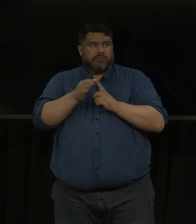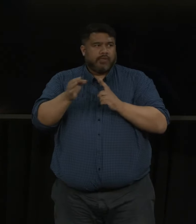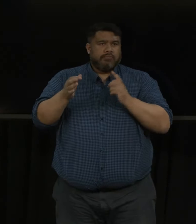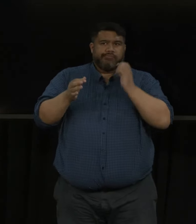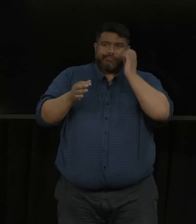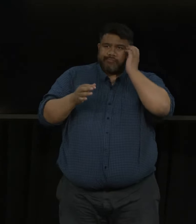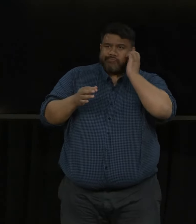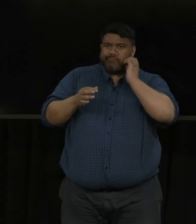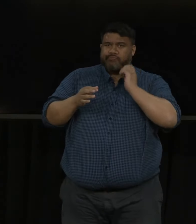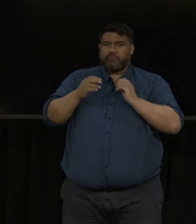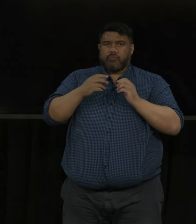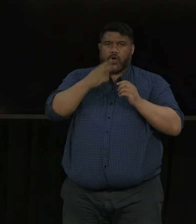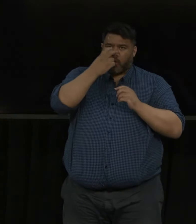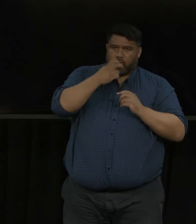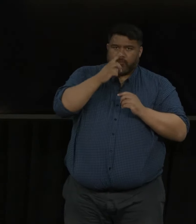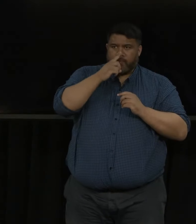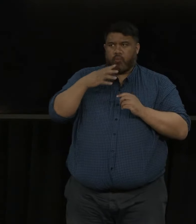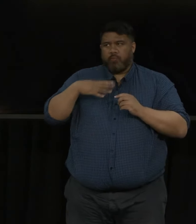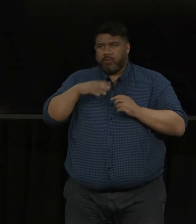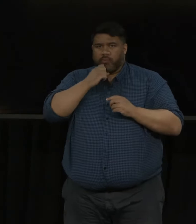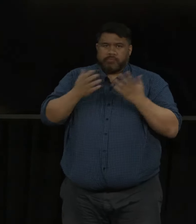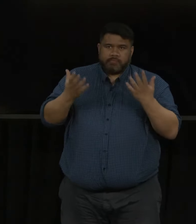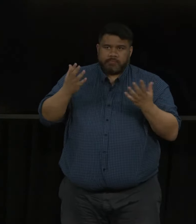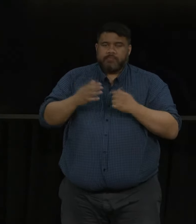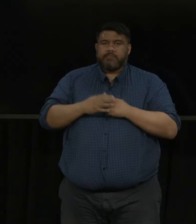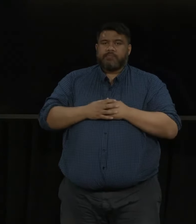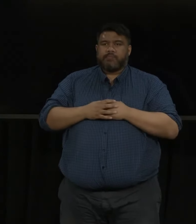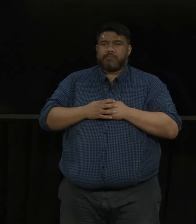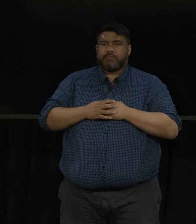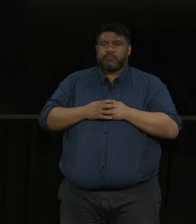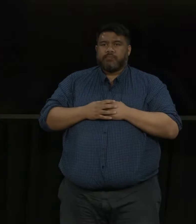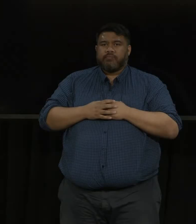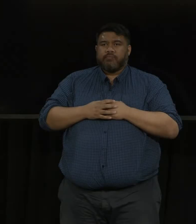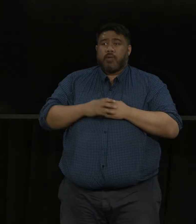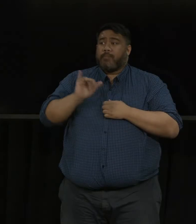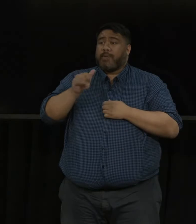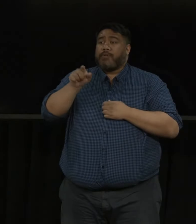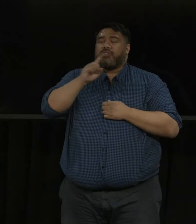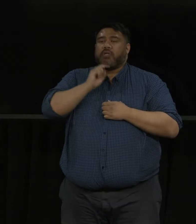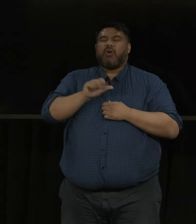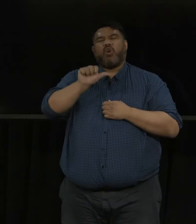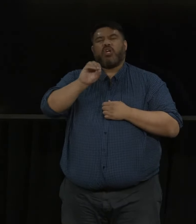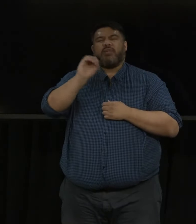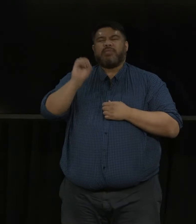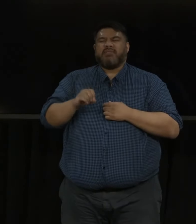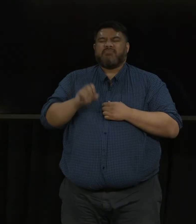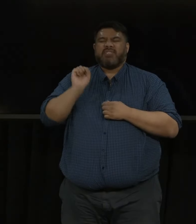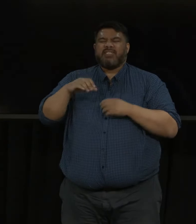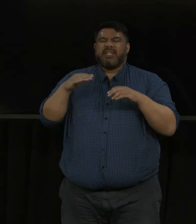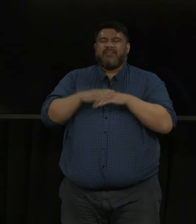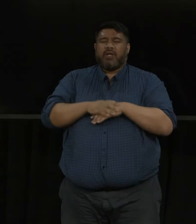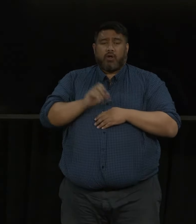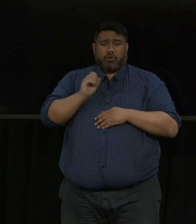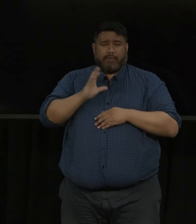at vaccination rates across different suburbs, different population groups, across